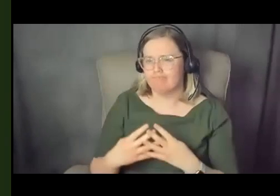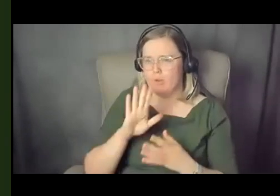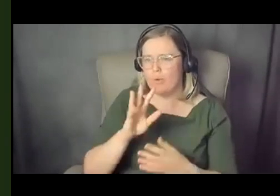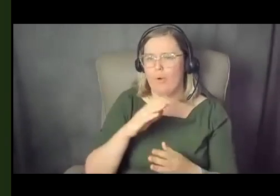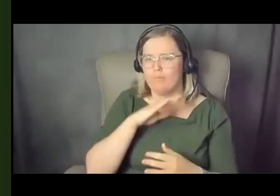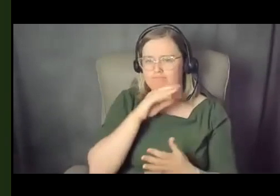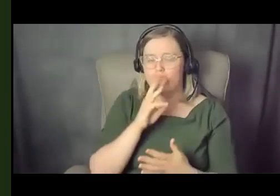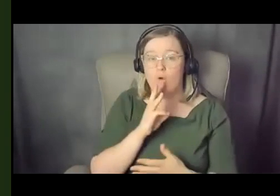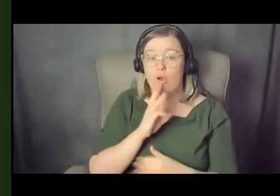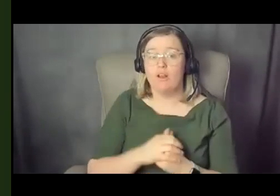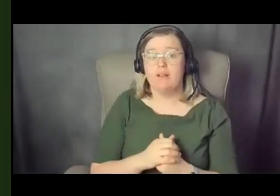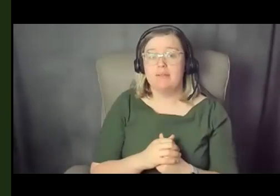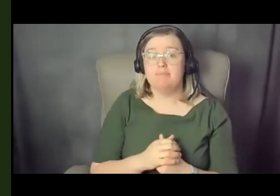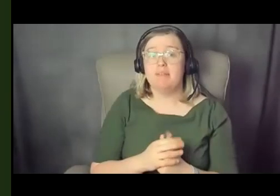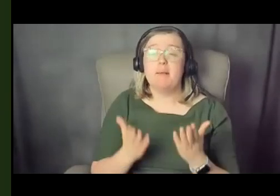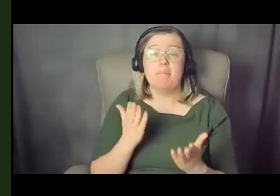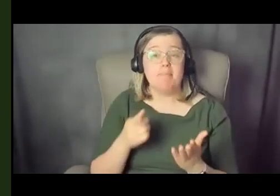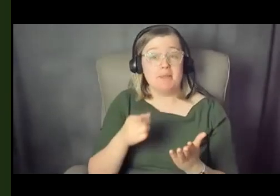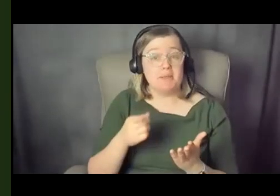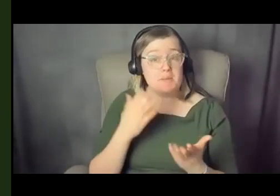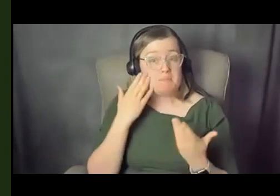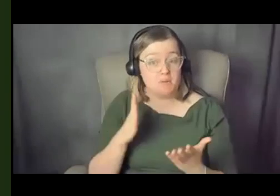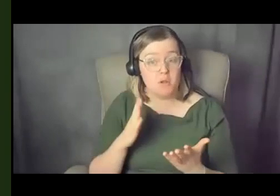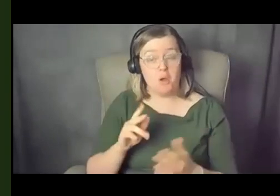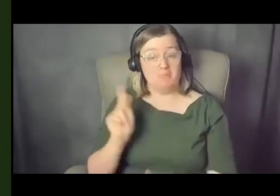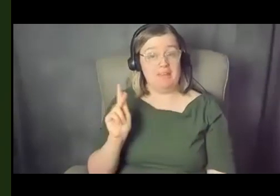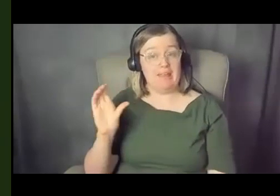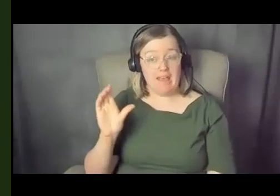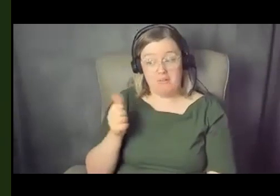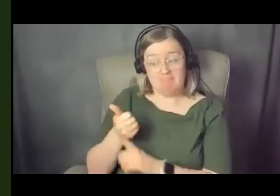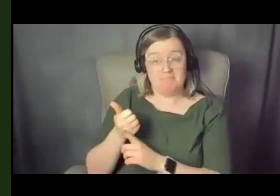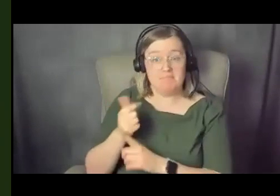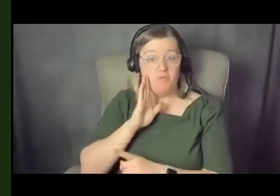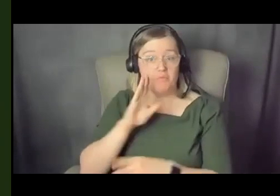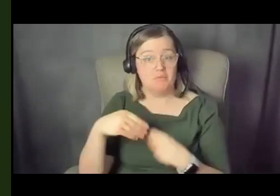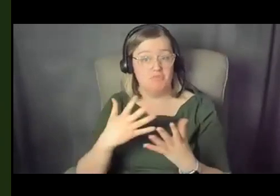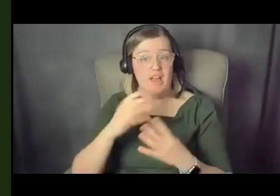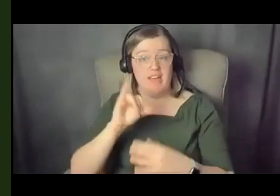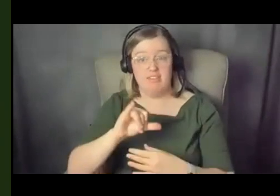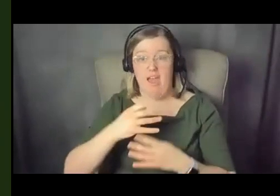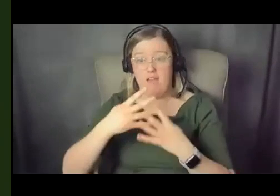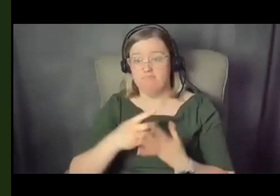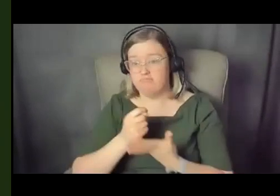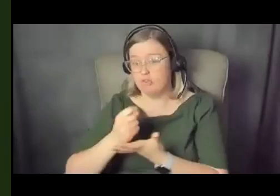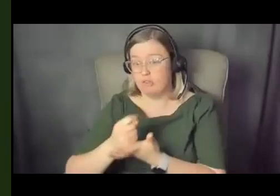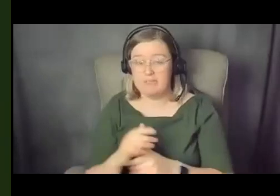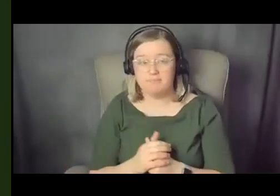known that King County provides wastewater treatment. So the water that you use at home, school or businesses,